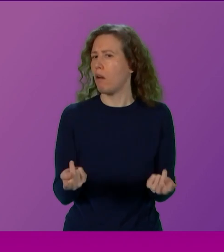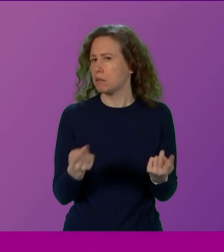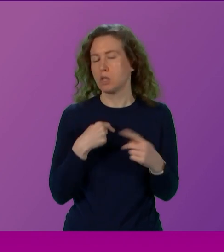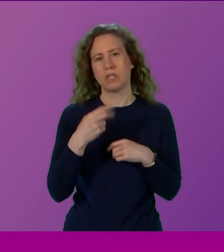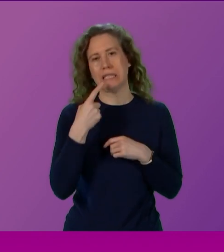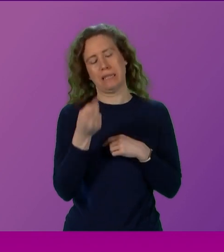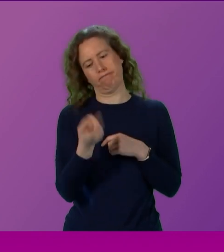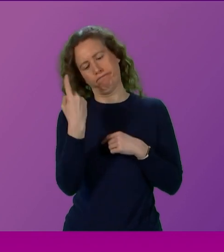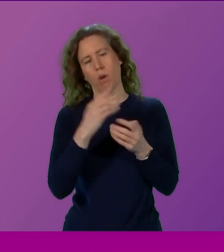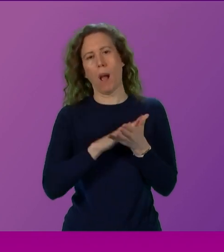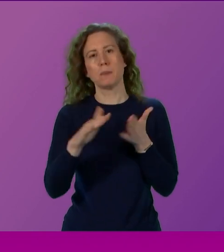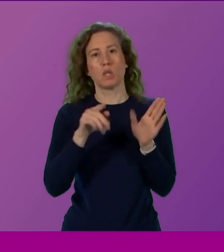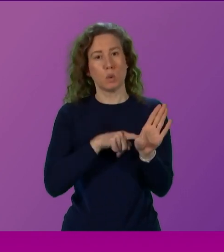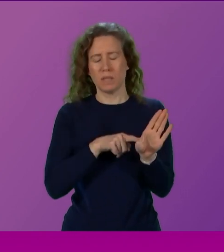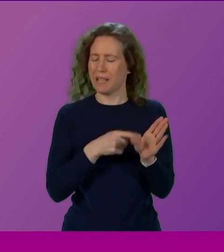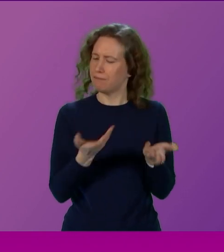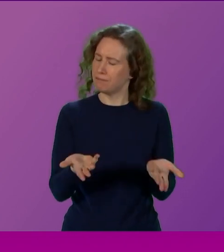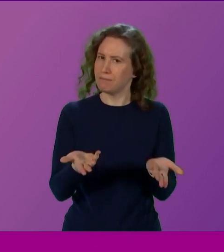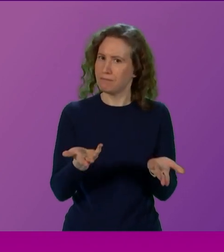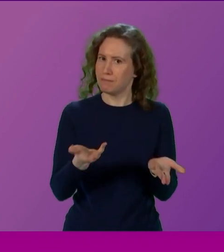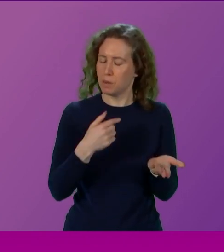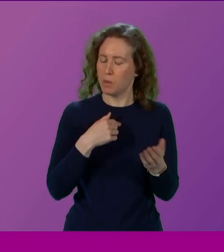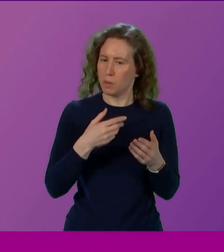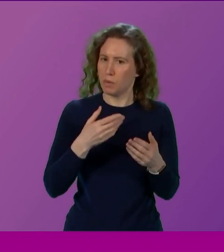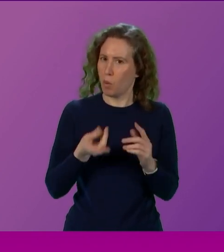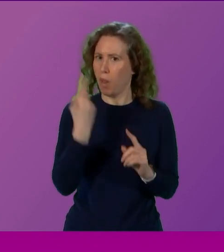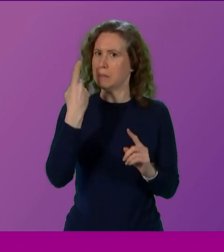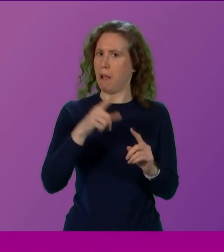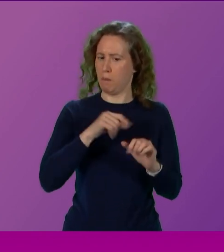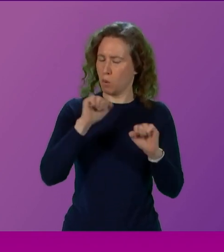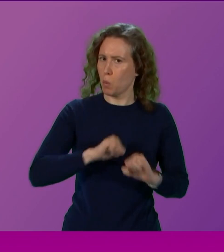Humza Yousaf for delivering record waiting times. After nearly 16 years in Government,